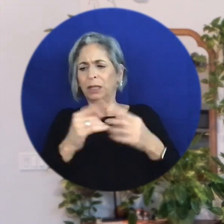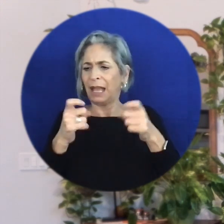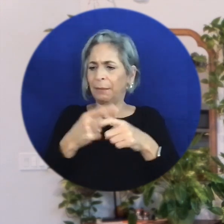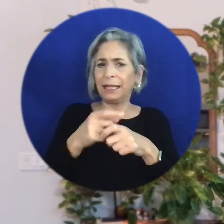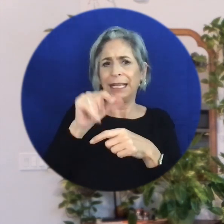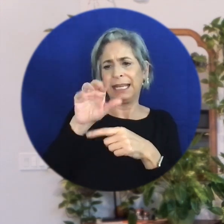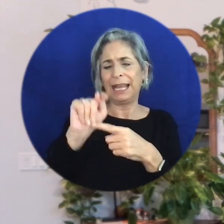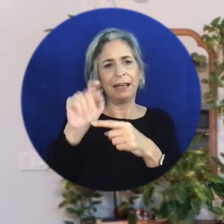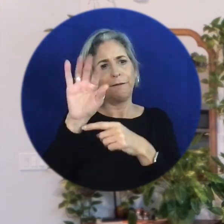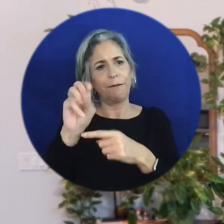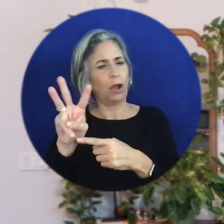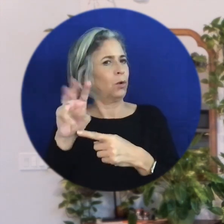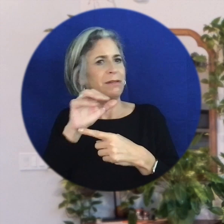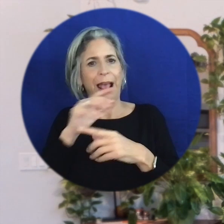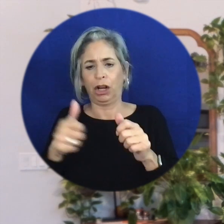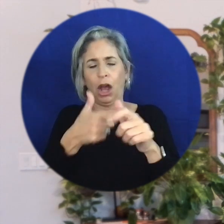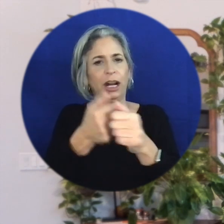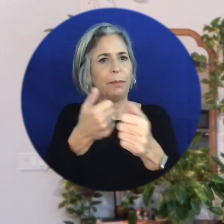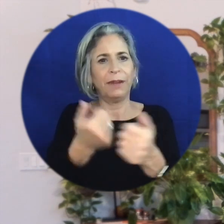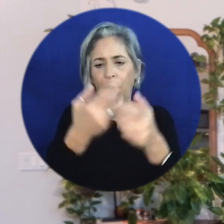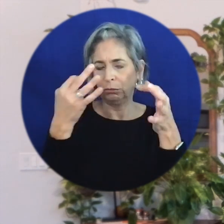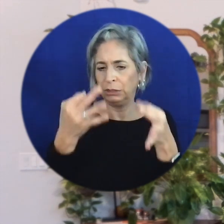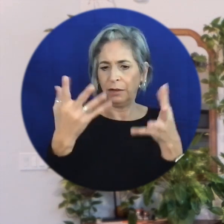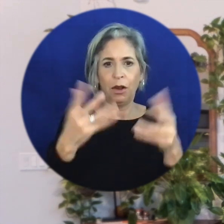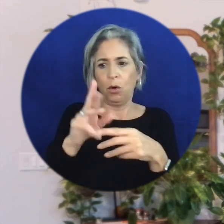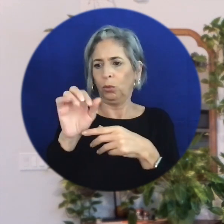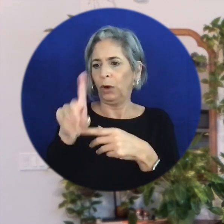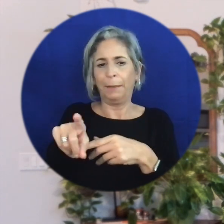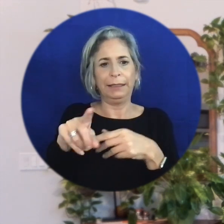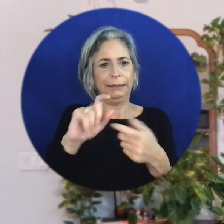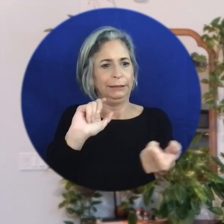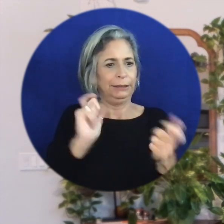around our complex git flow that had not caught up to our vision of rapid iteration.